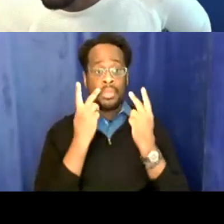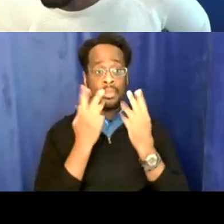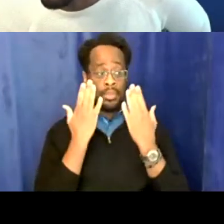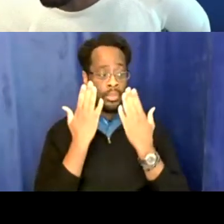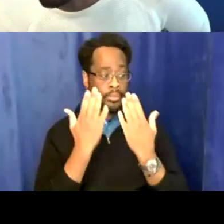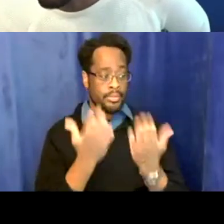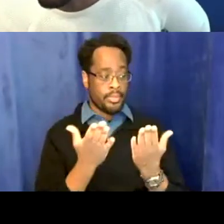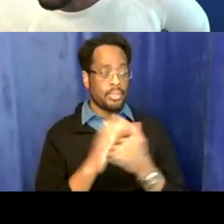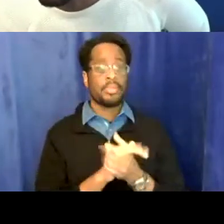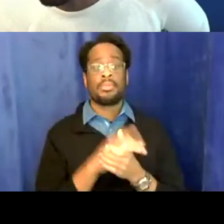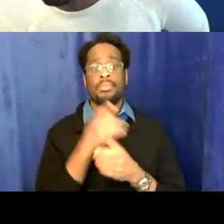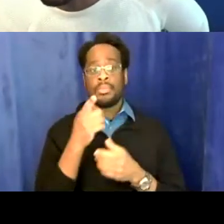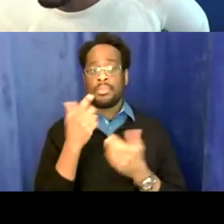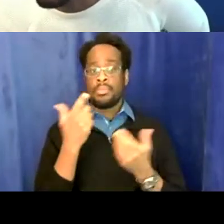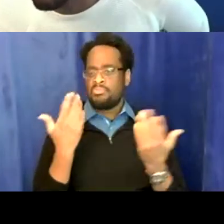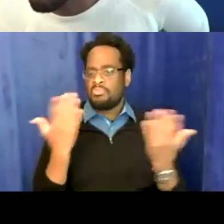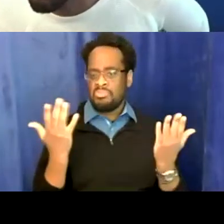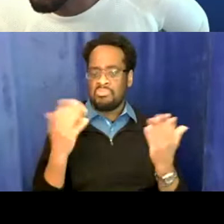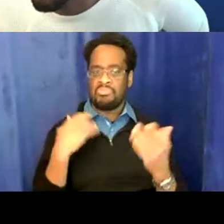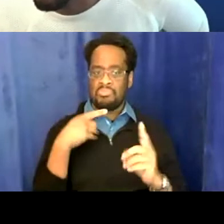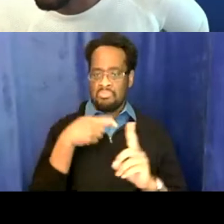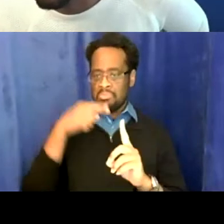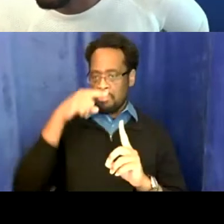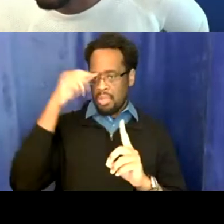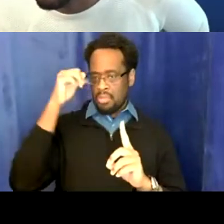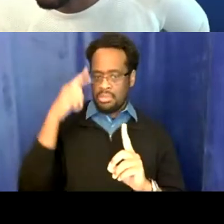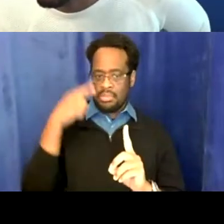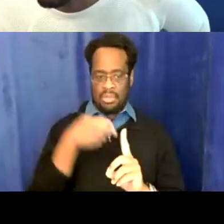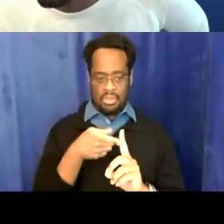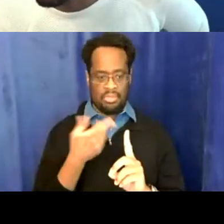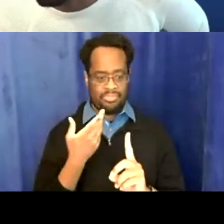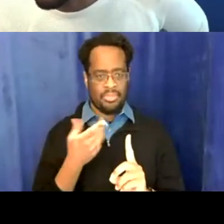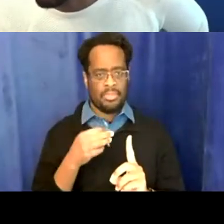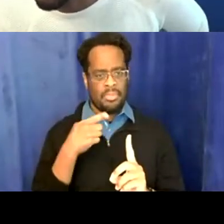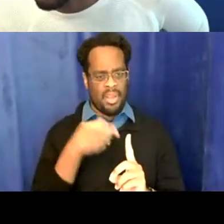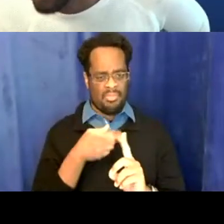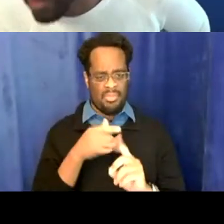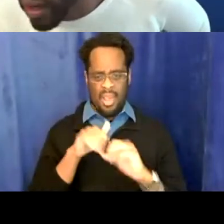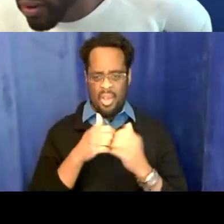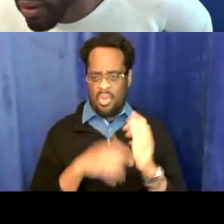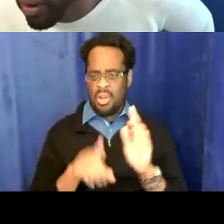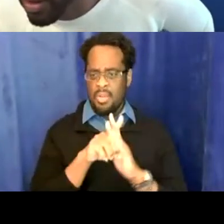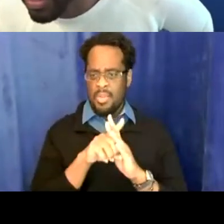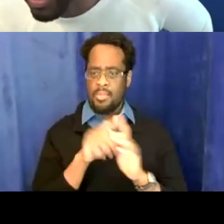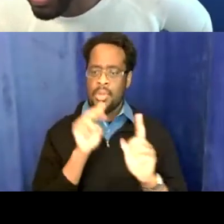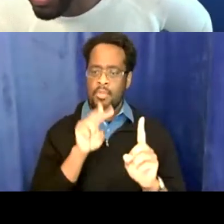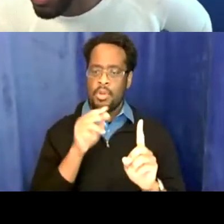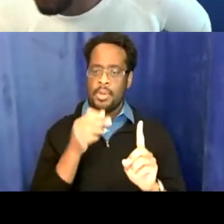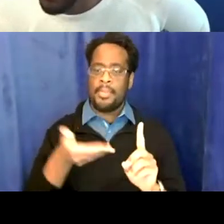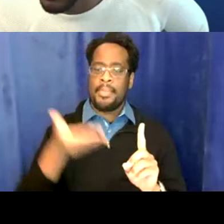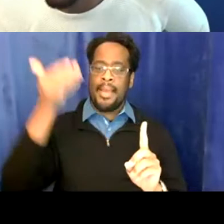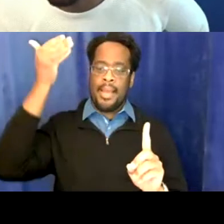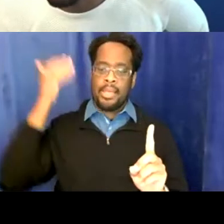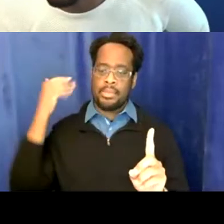Now the book that we see here, so what is the point of Black ASL and how did Black ASL come up?